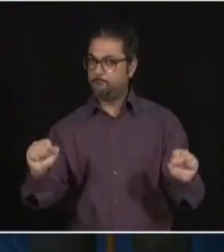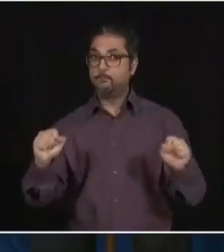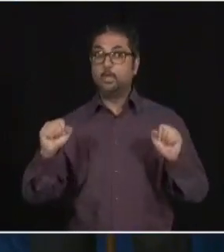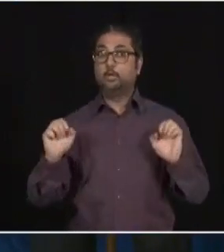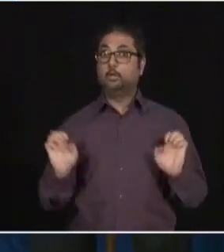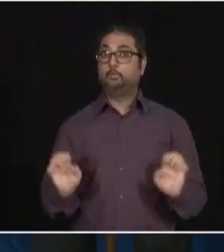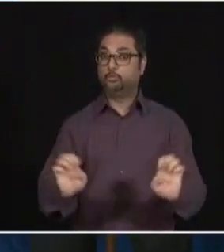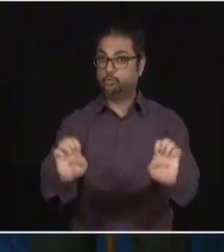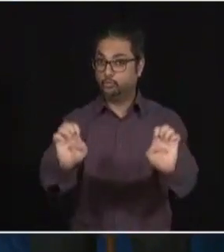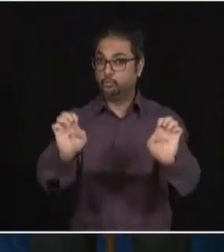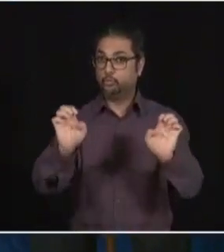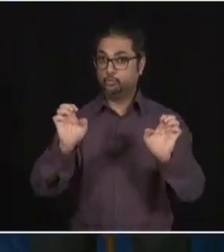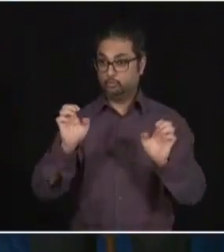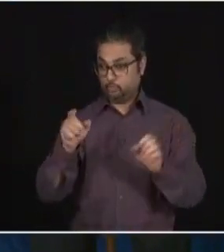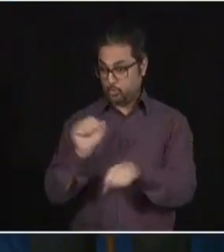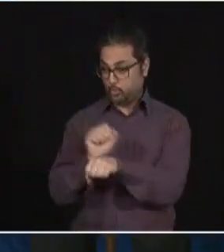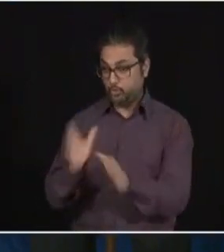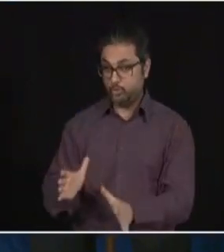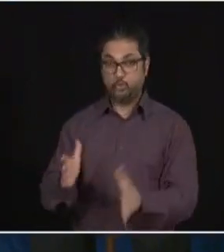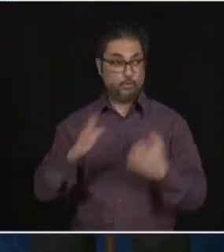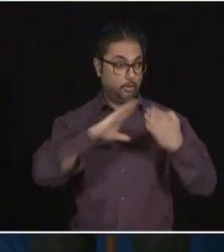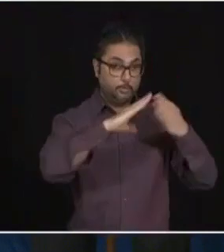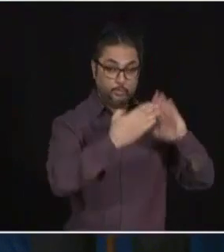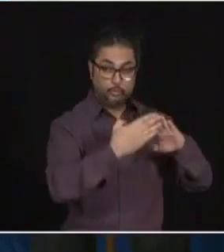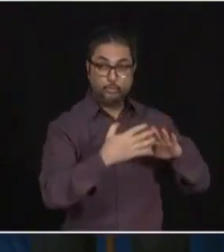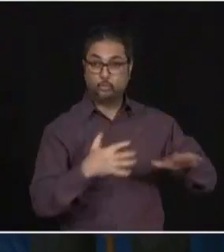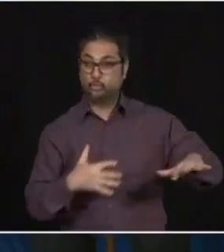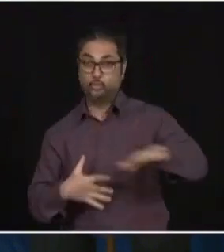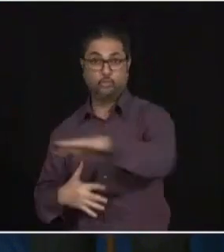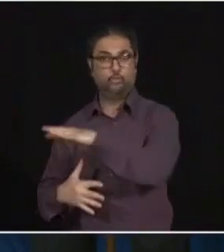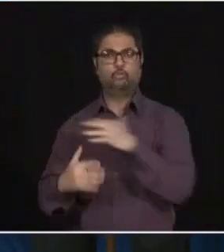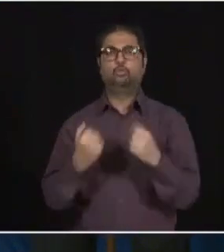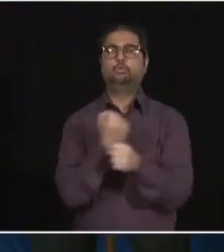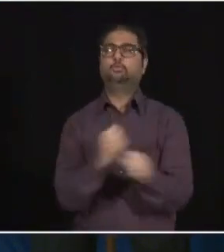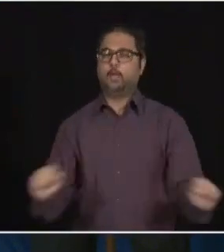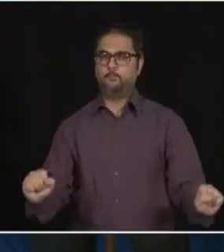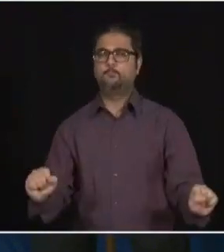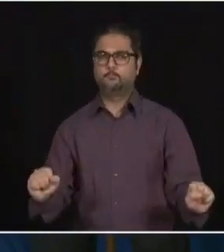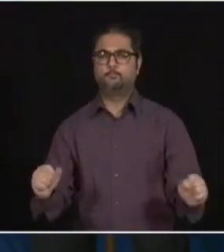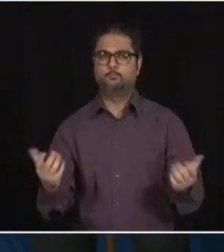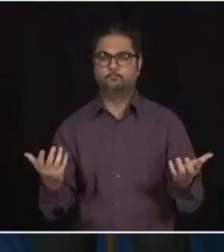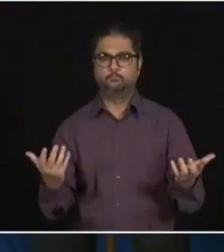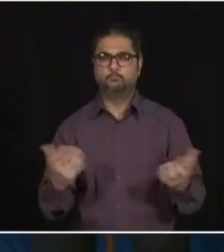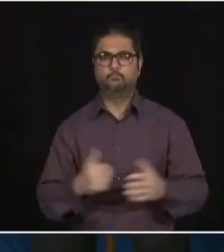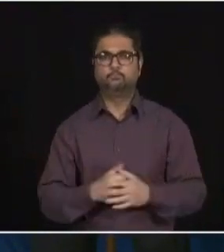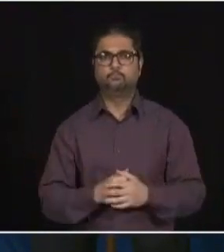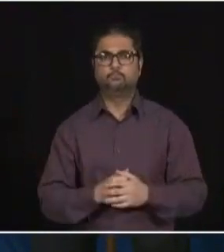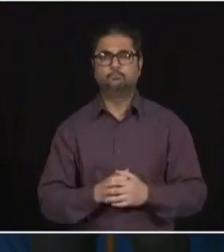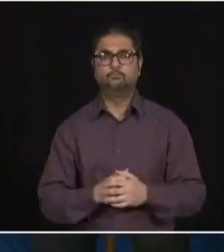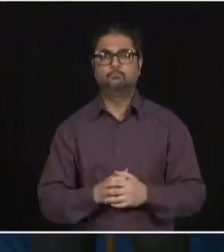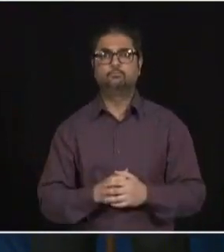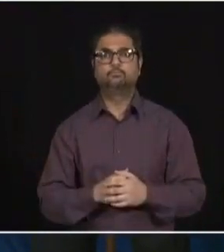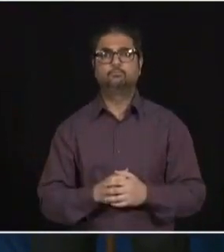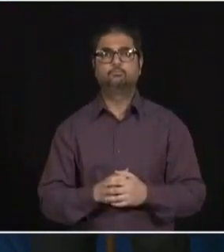done just that. Since the beginning of the flooding season, we have closely monitored ongoing risks